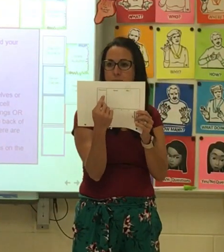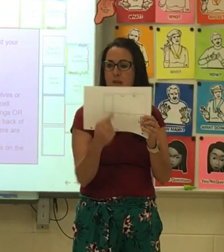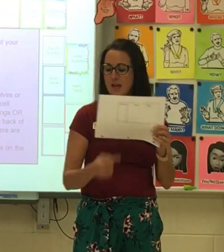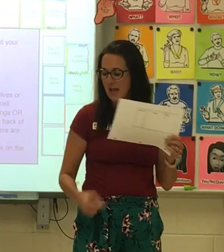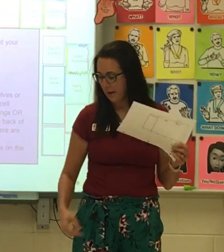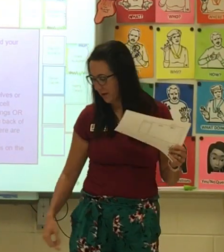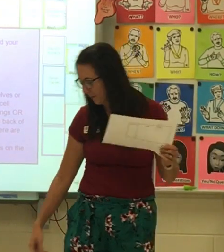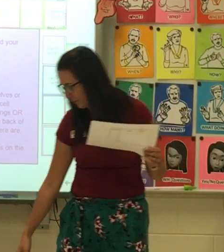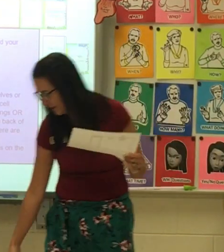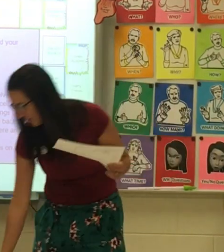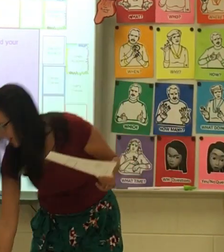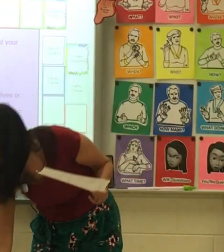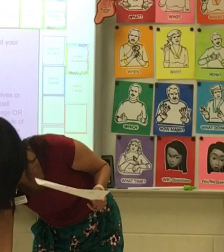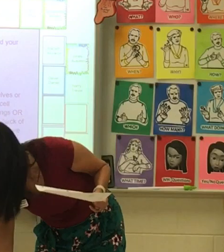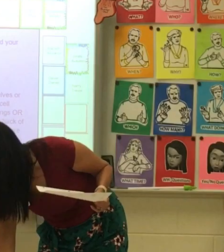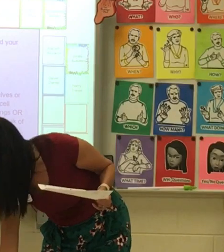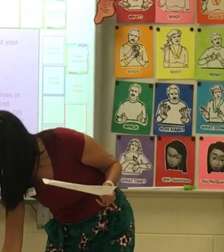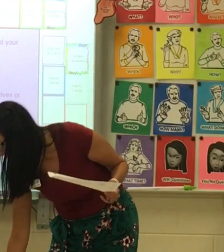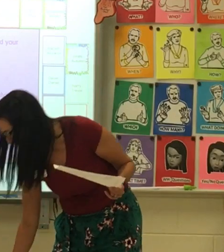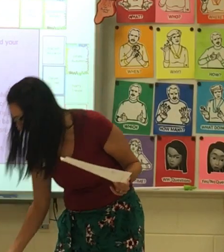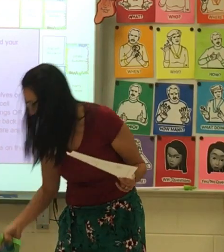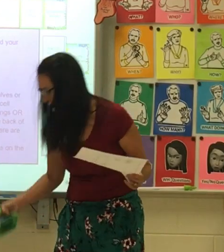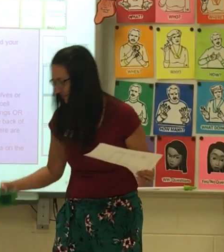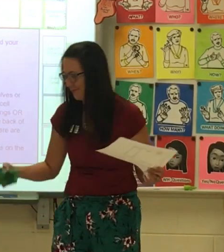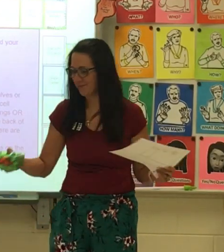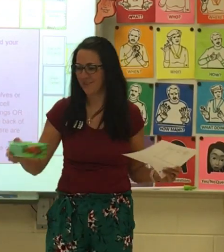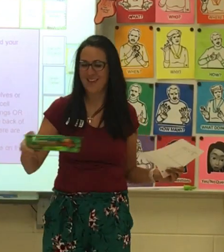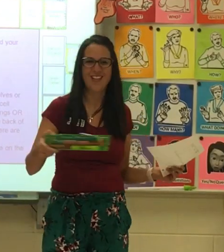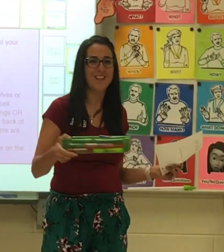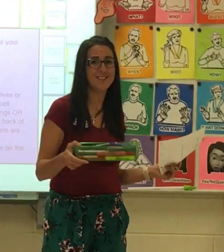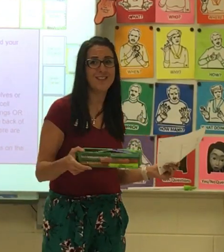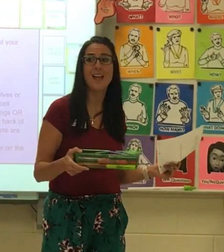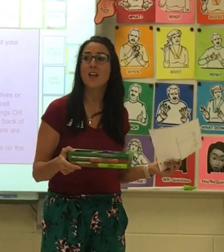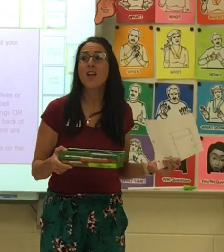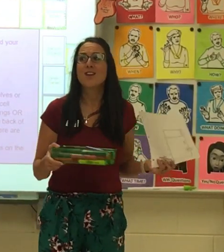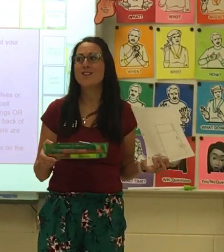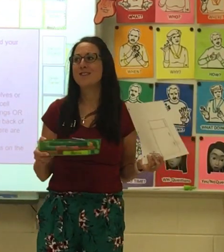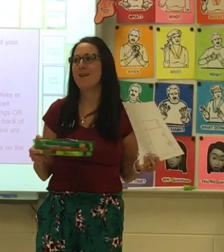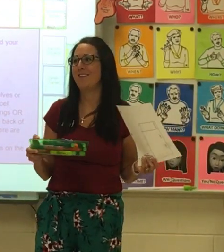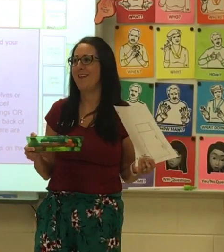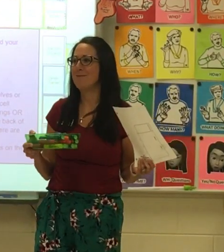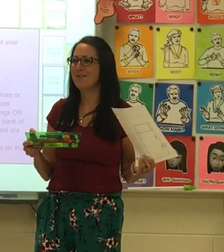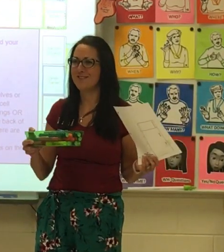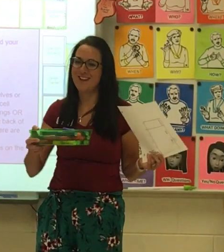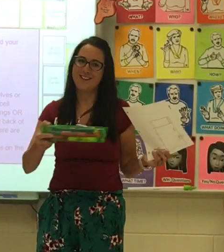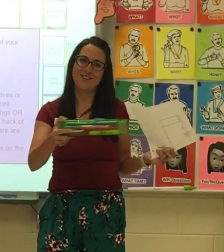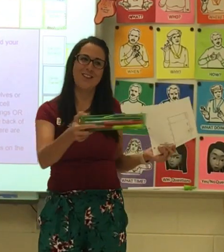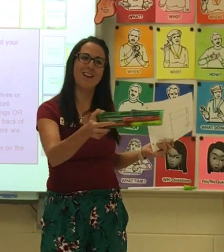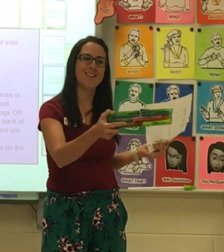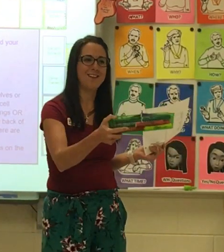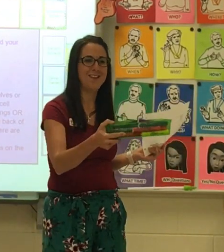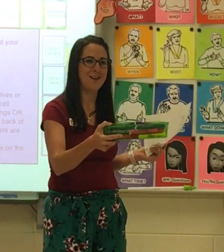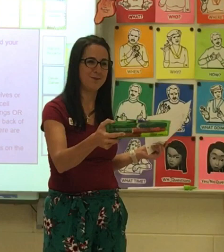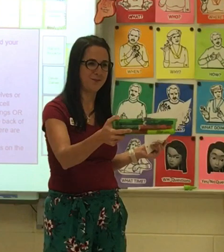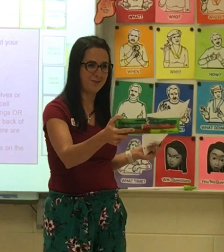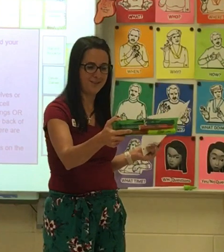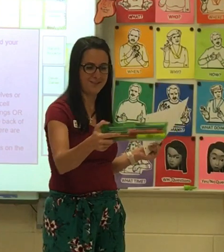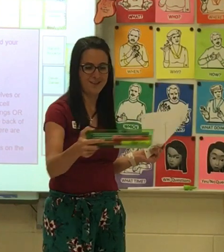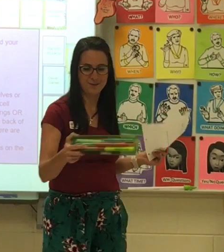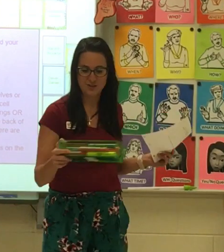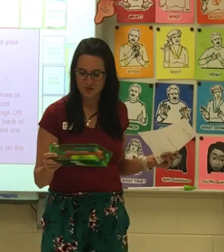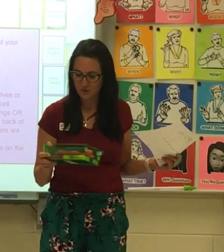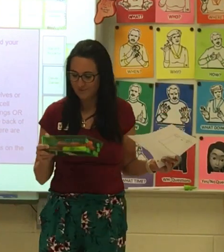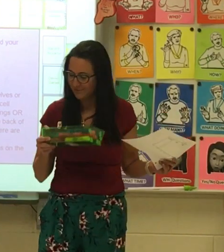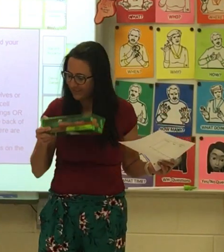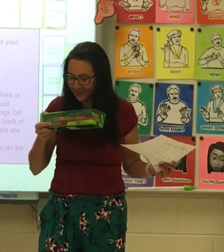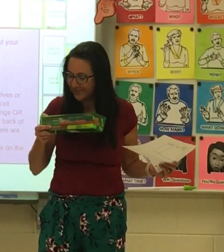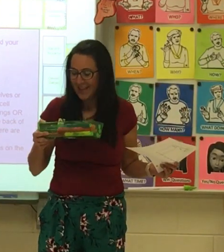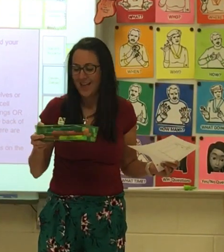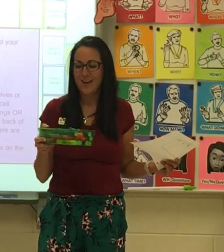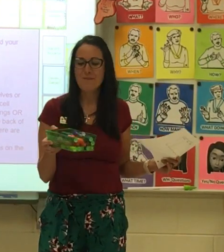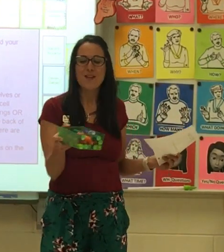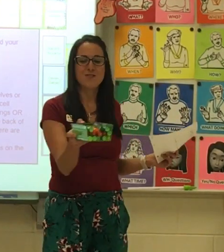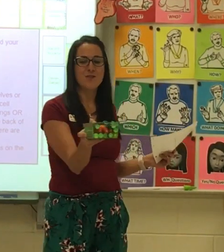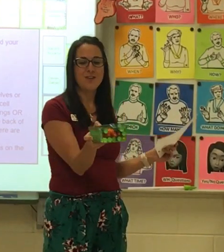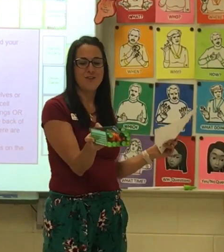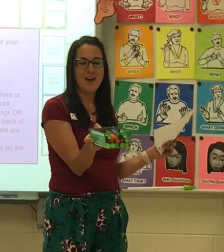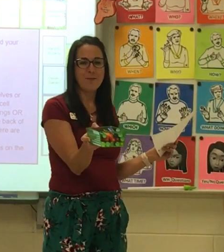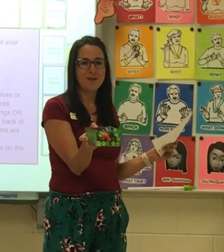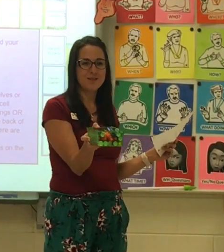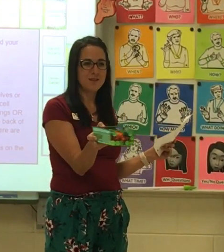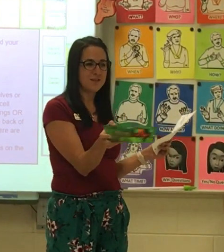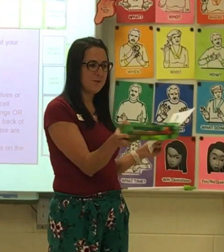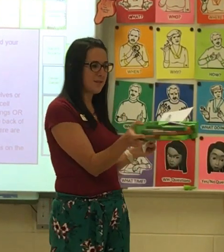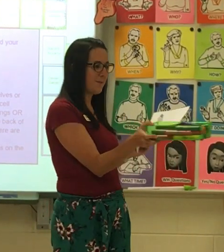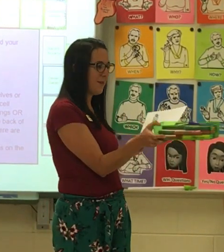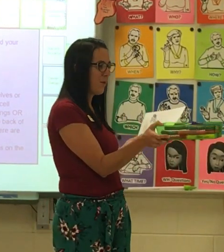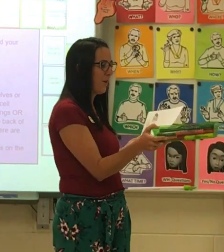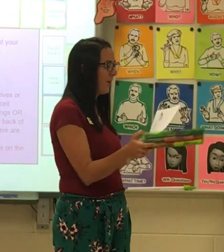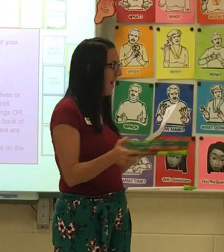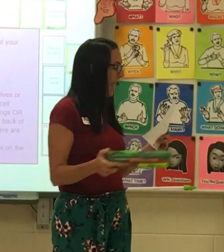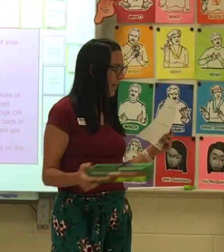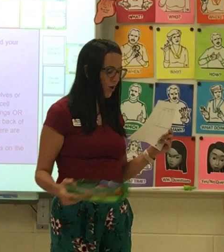I'm going to bring you a smelly marker like good smelling, like Mr. Sketch, like you had in elementary school... grab a smelly marker and you're